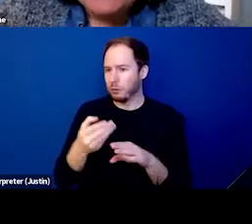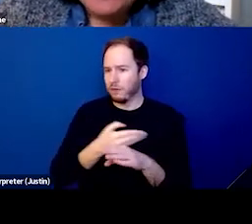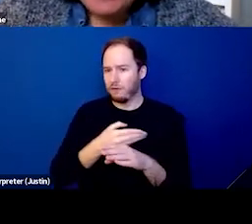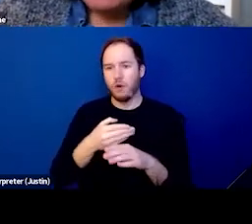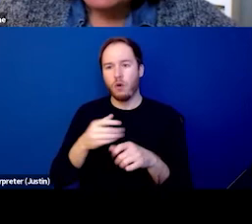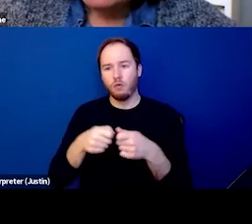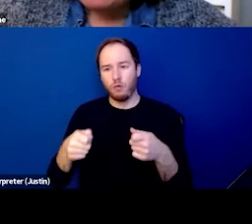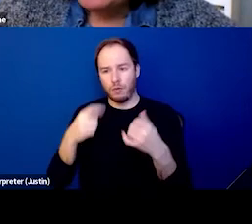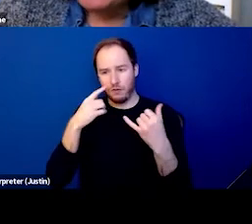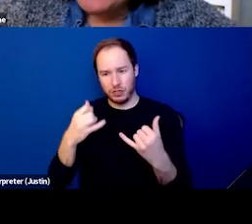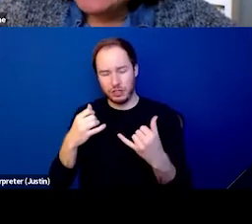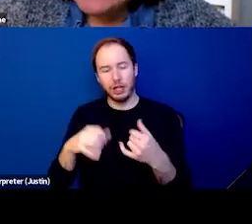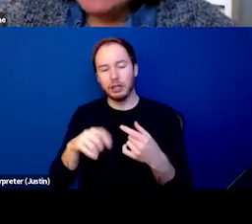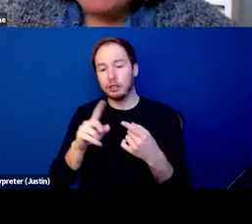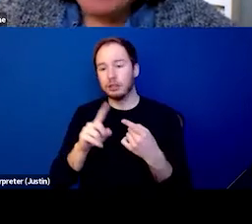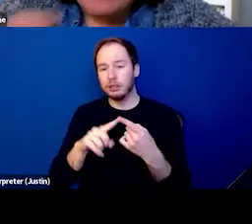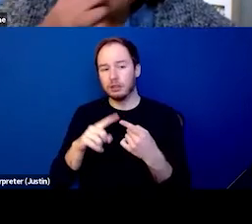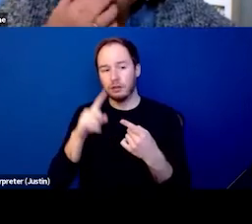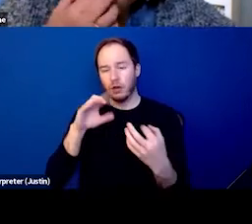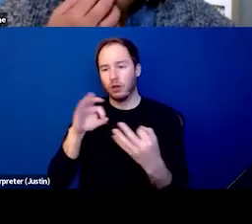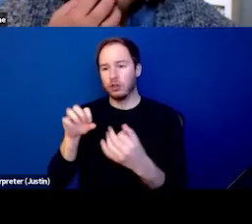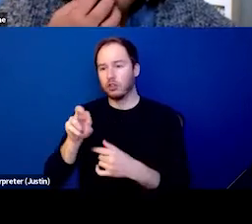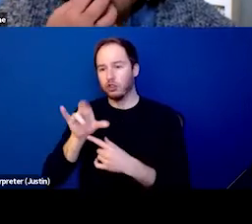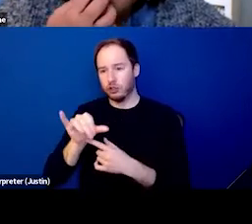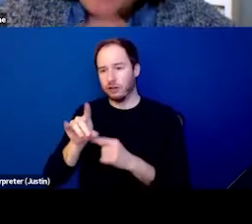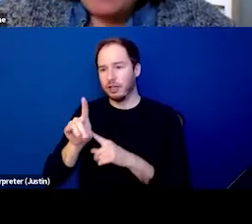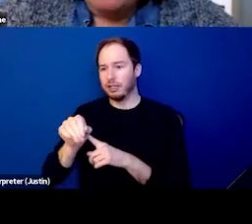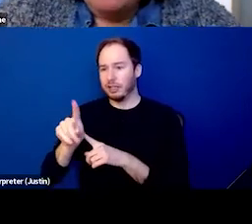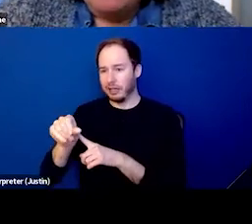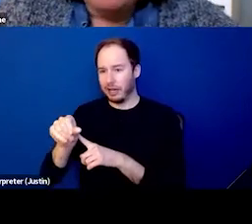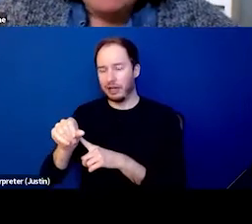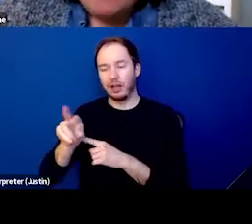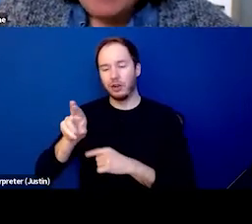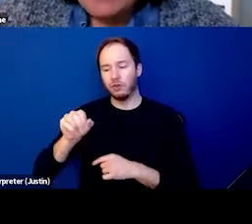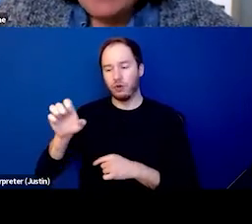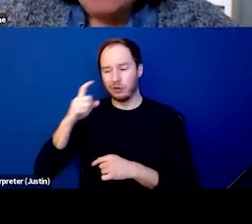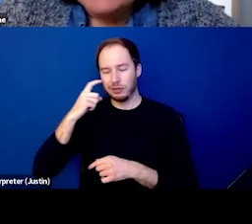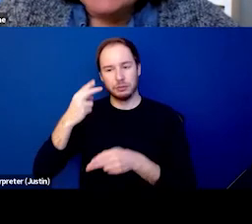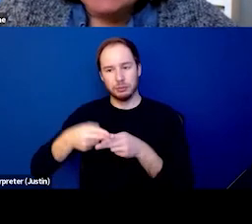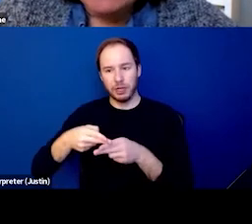So this is about the survey data that Rose was talking about about hidden homelessness.